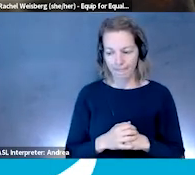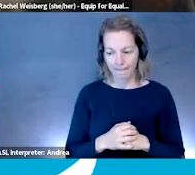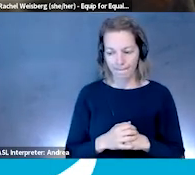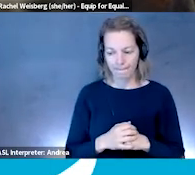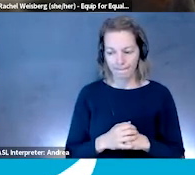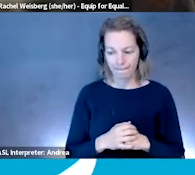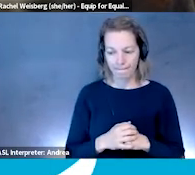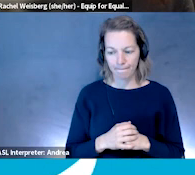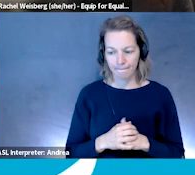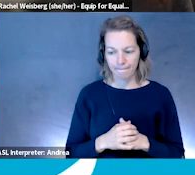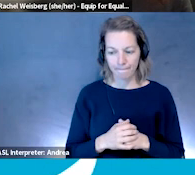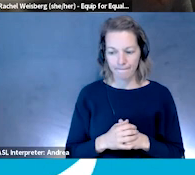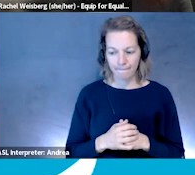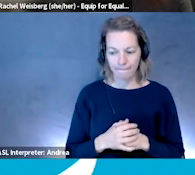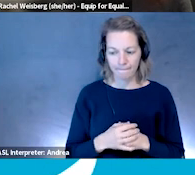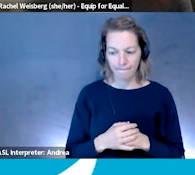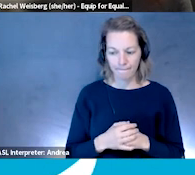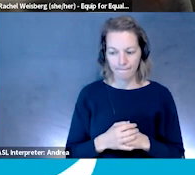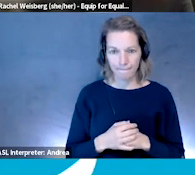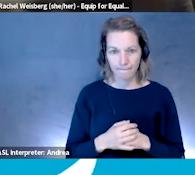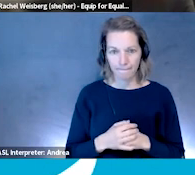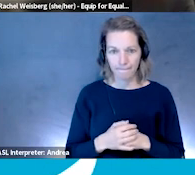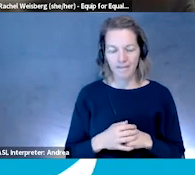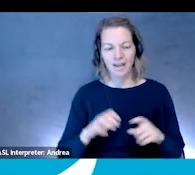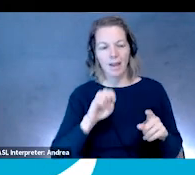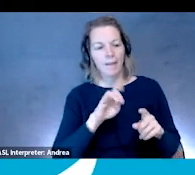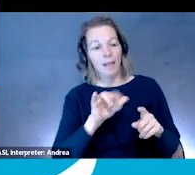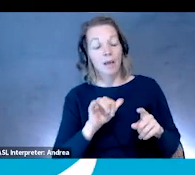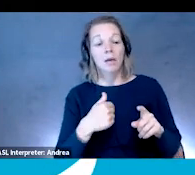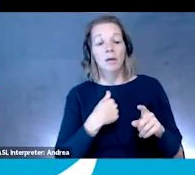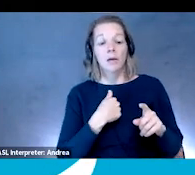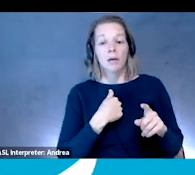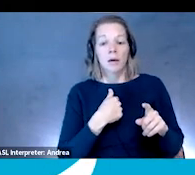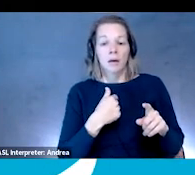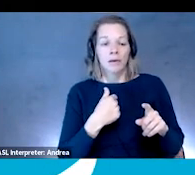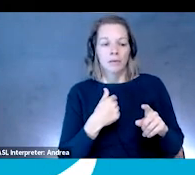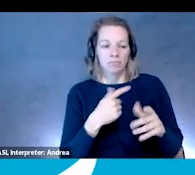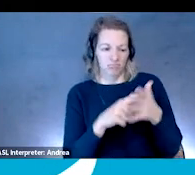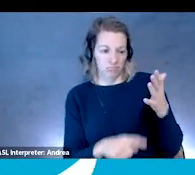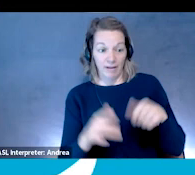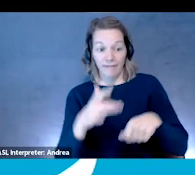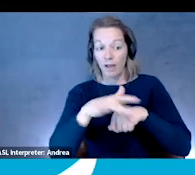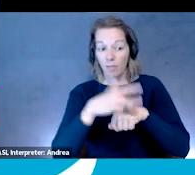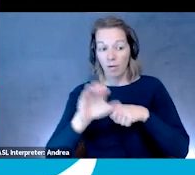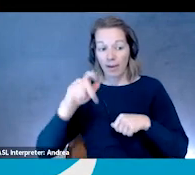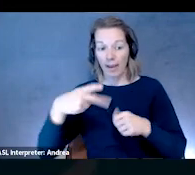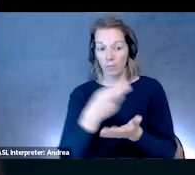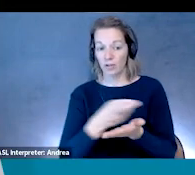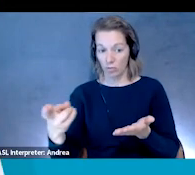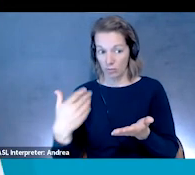WE CAN ADDRESS THE DRS PIECE AS WELL. IT IS EXCITING AND THERE'S A LOT OF GREAT WORK WE CAN BE DOING UNDER THIS PROGRAM.